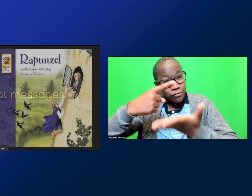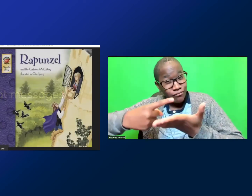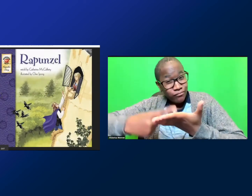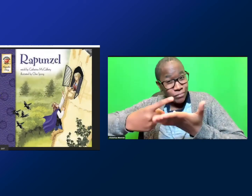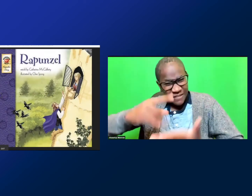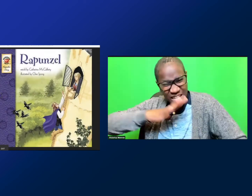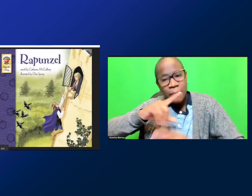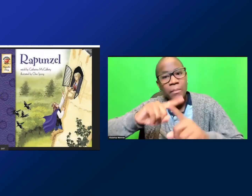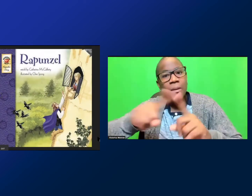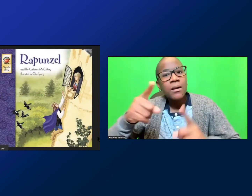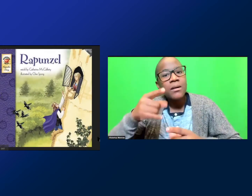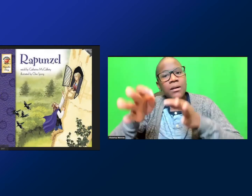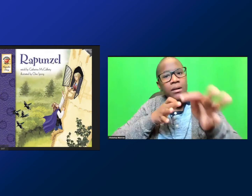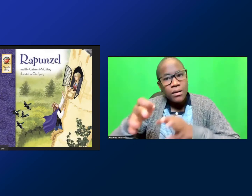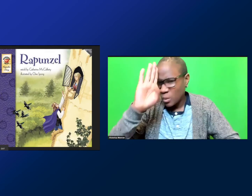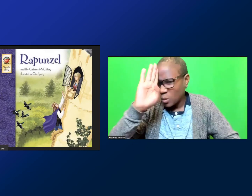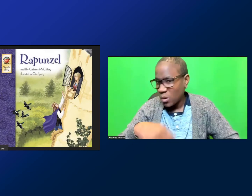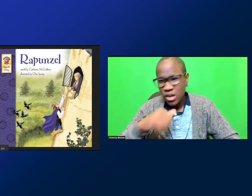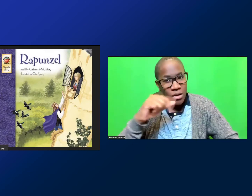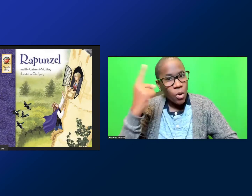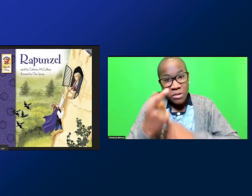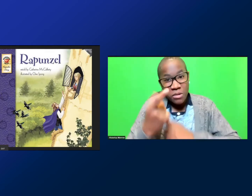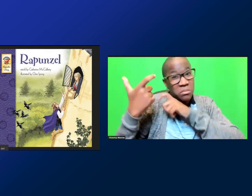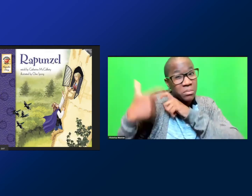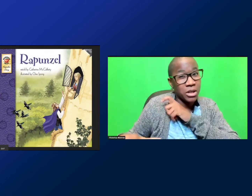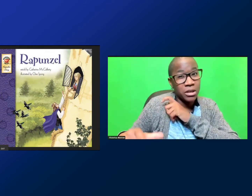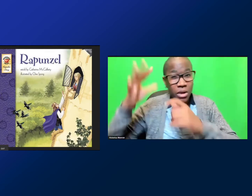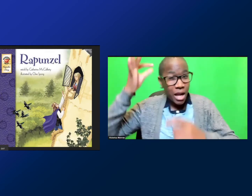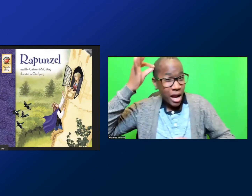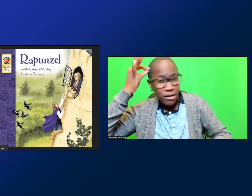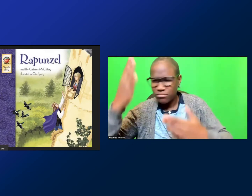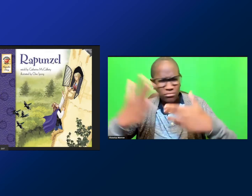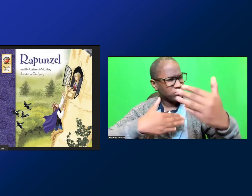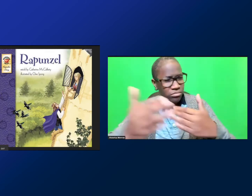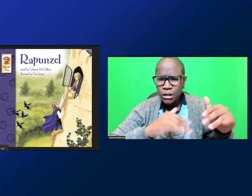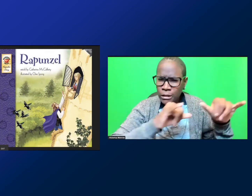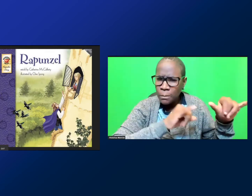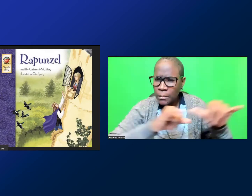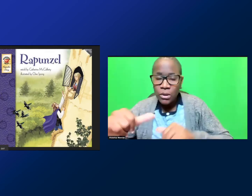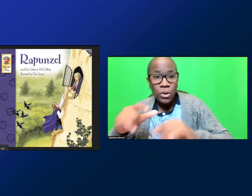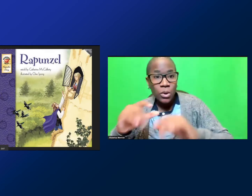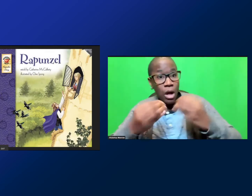we have to dis can make make sure that we're emphasizing to our children that beauty and hair